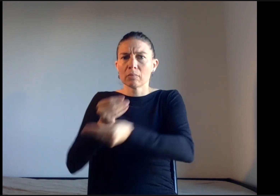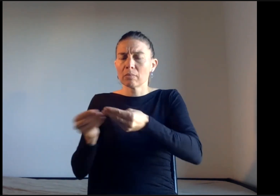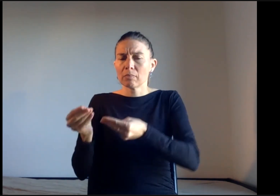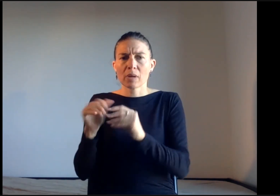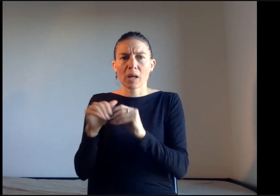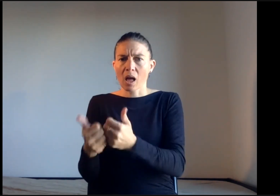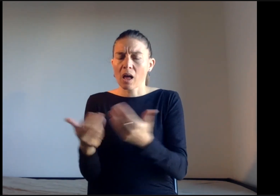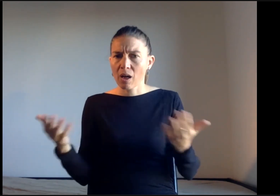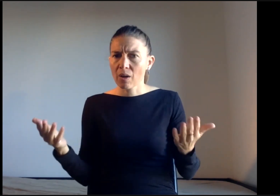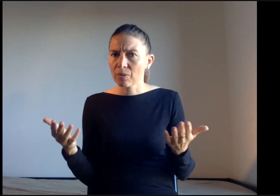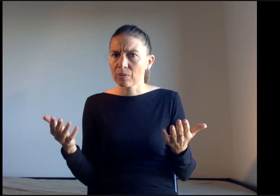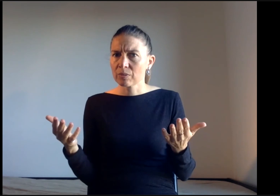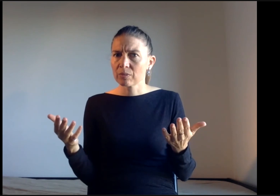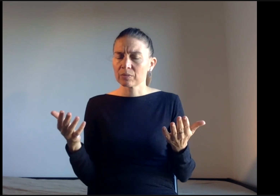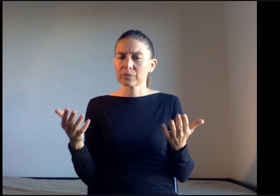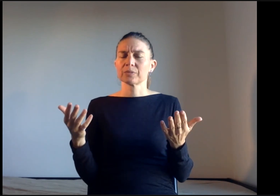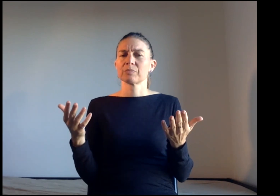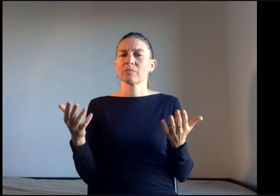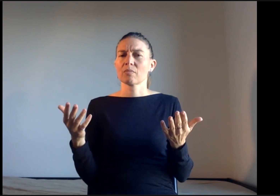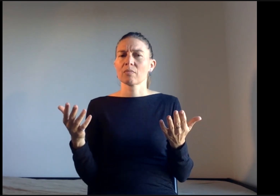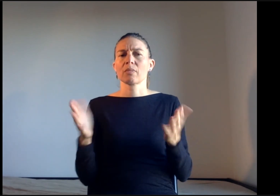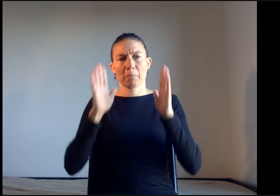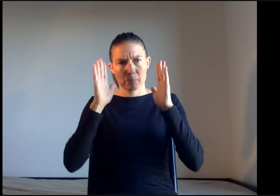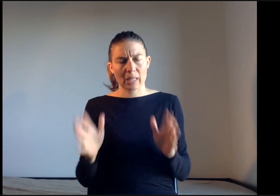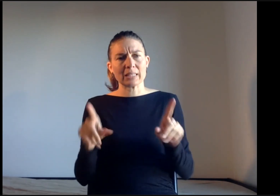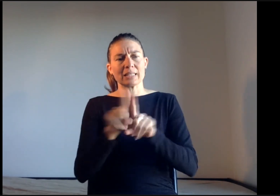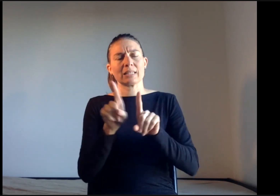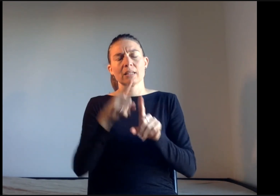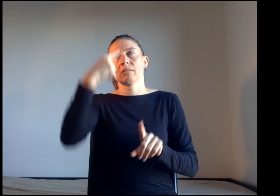that we're working as COFACE